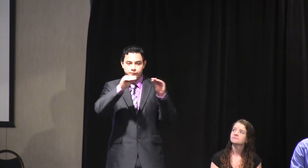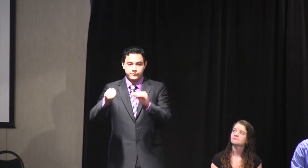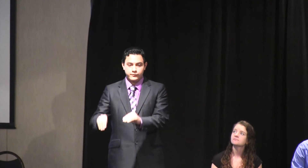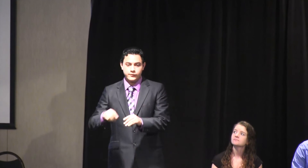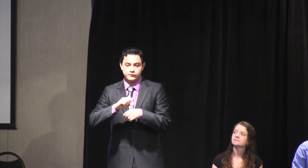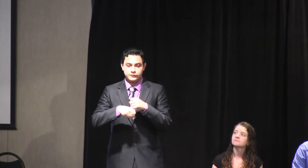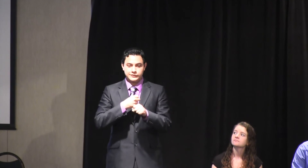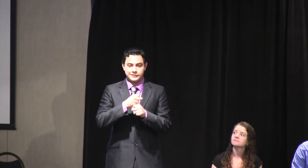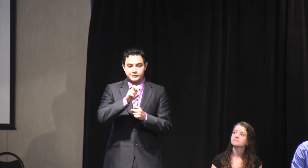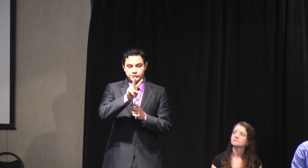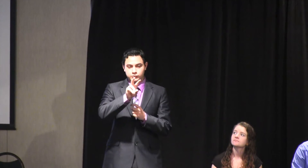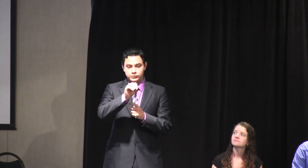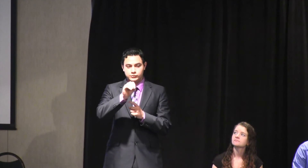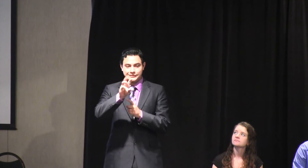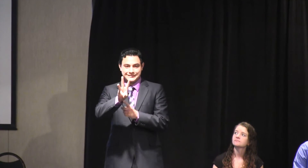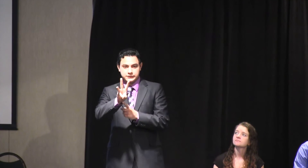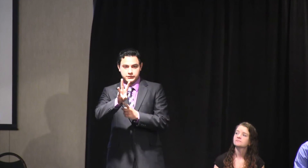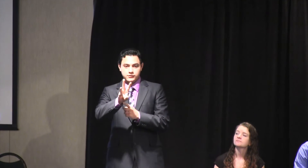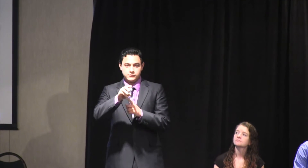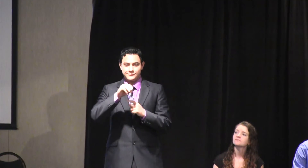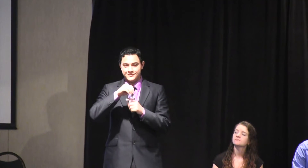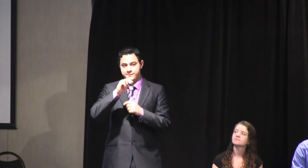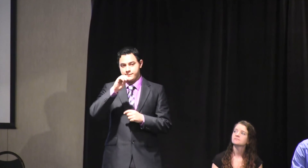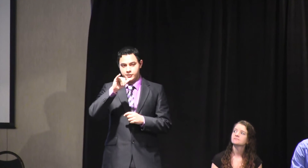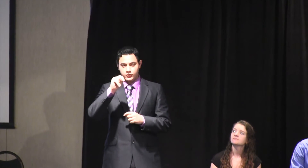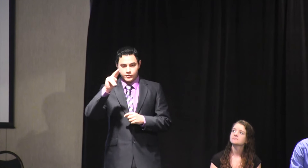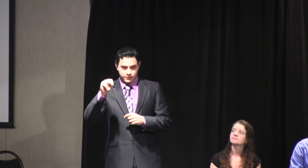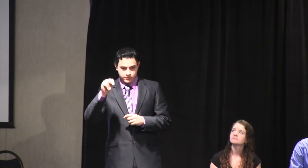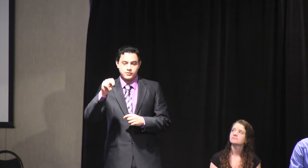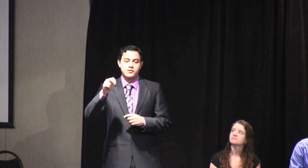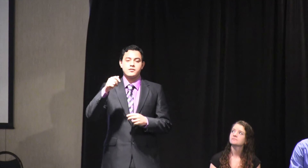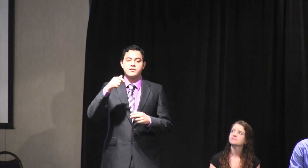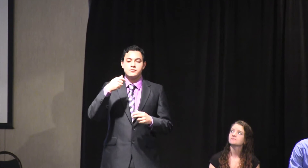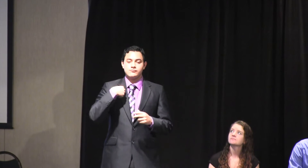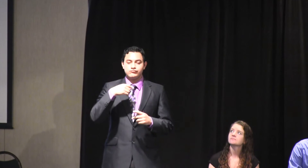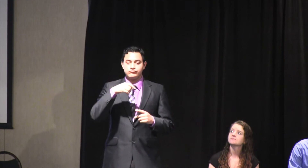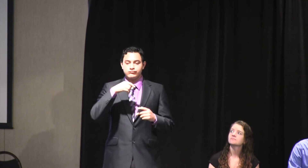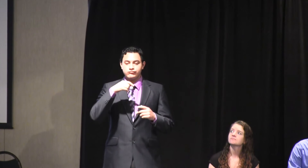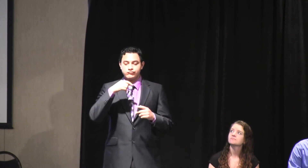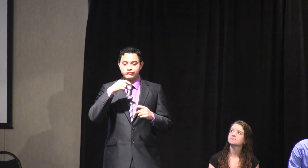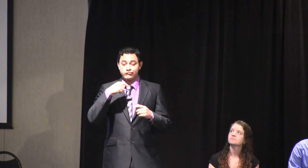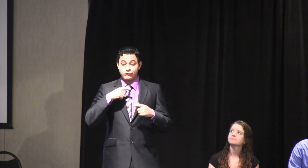I moved here in 2006 to Minnesota.